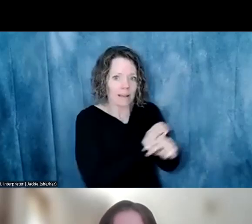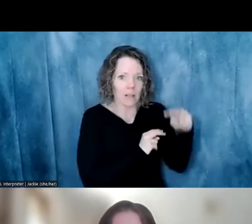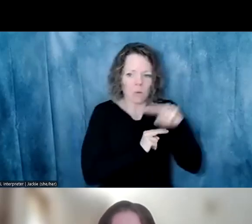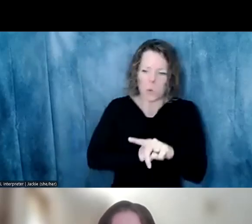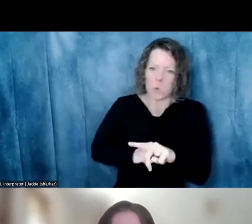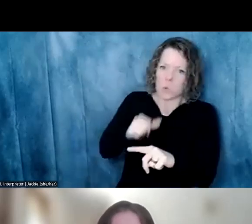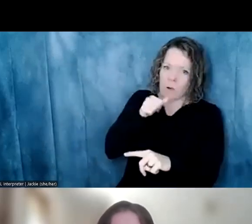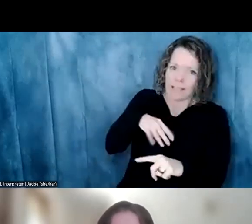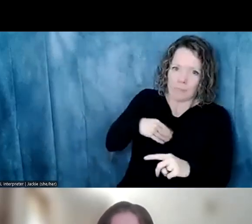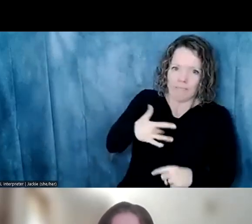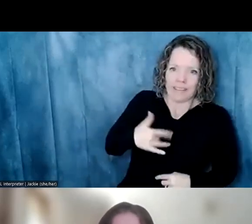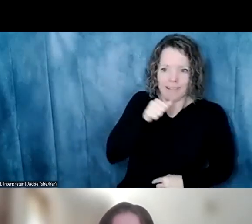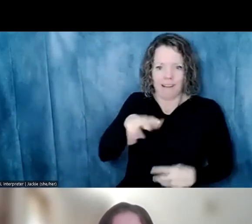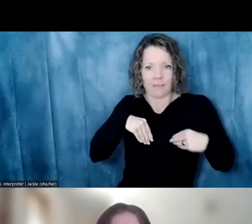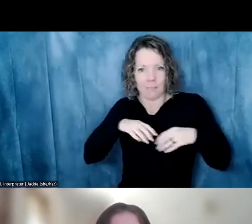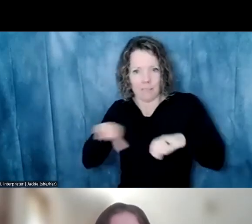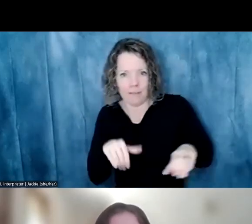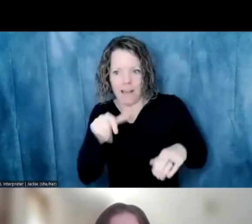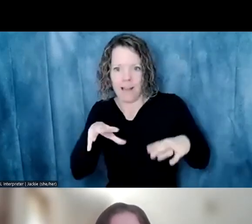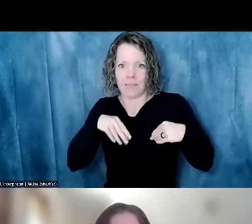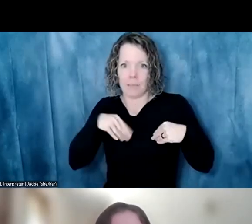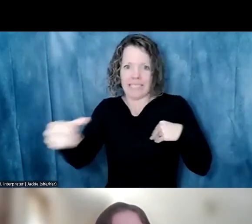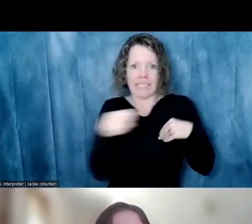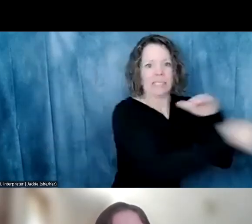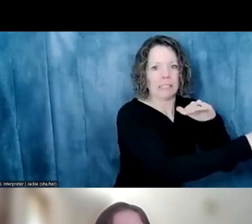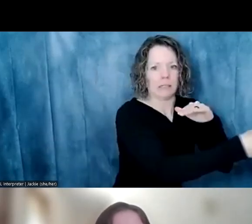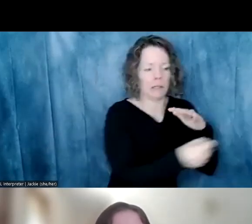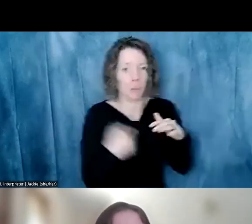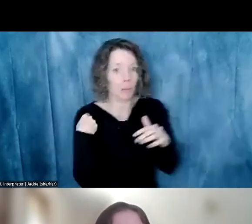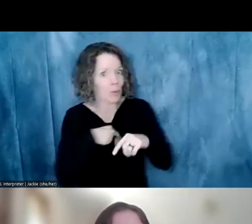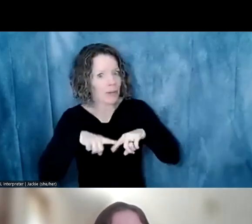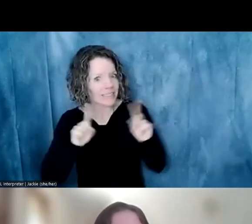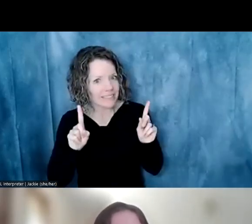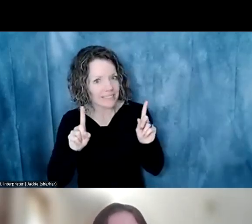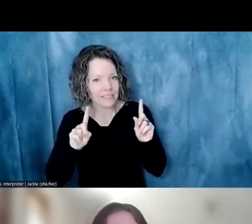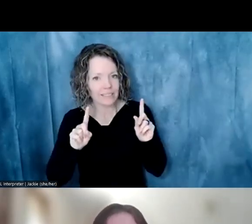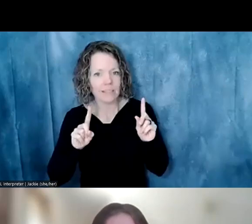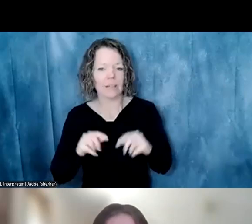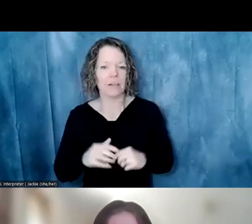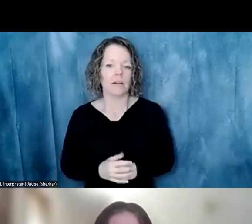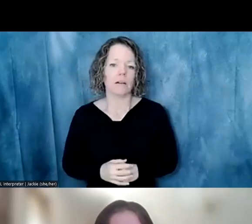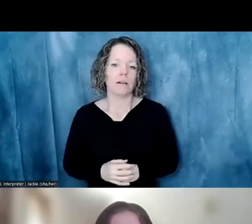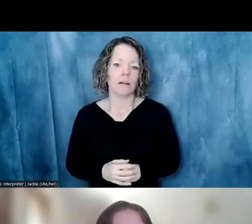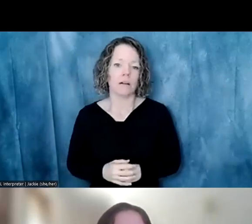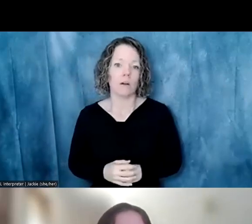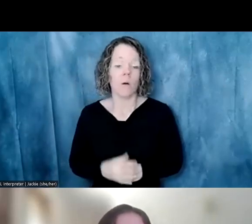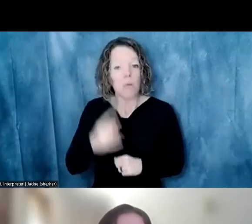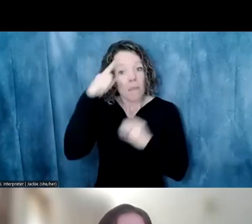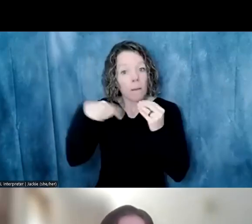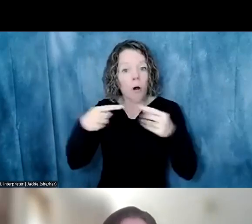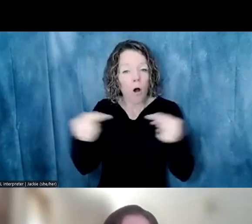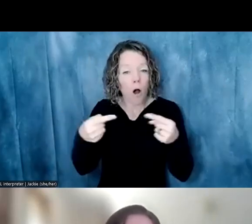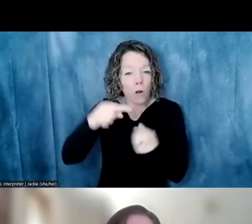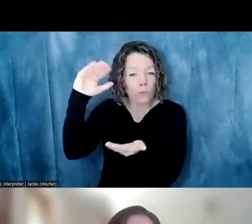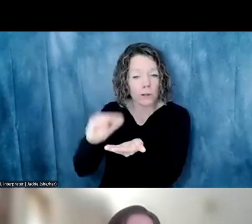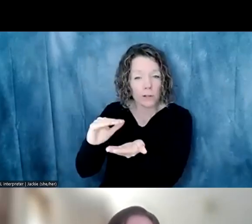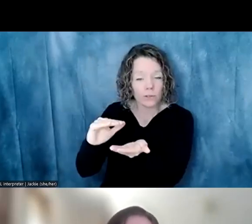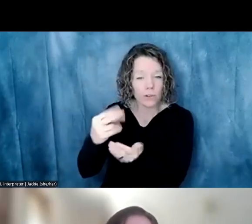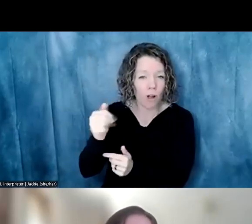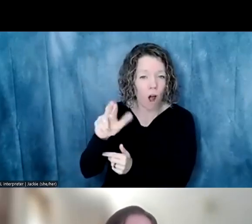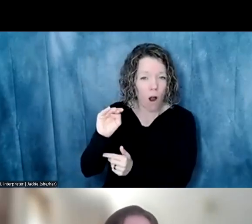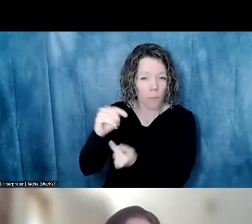talking about the place of harm reduction. Right. That fundamental, sort of, personal